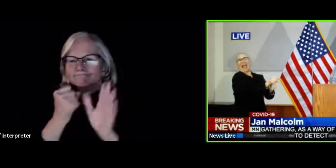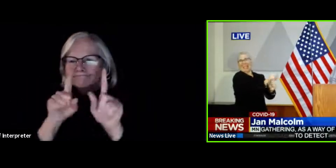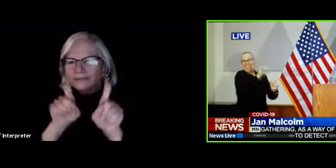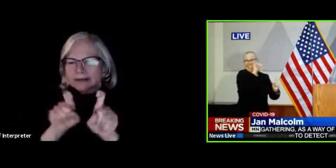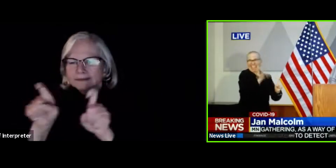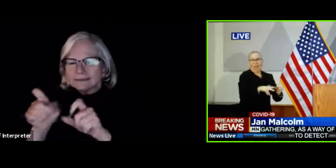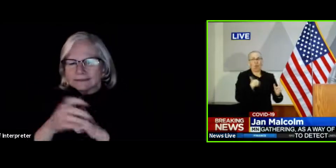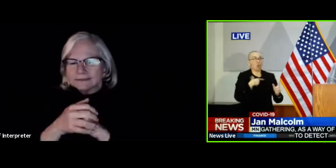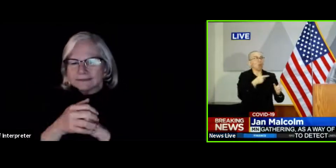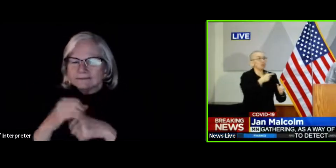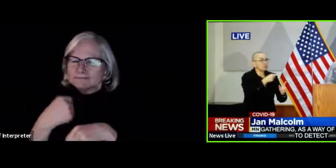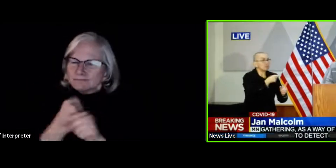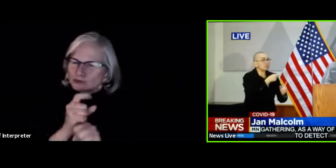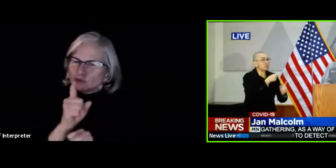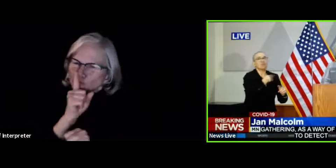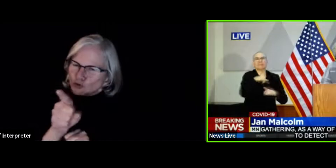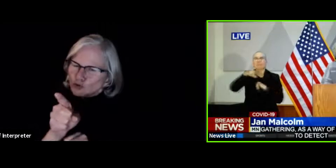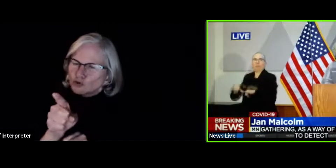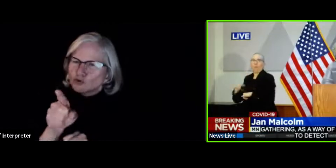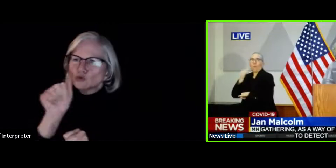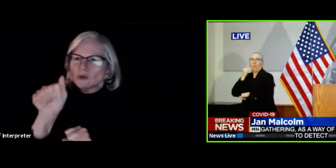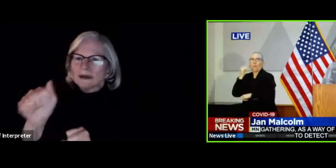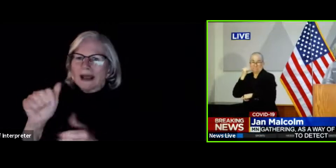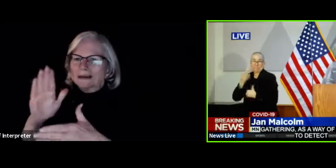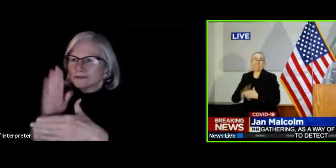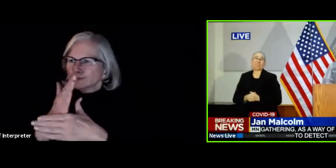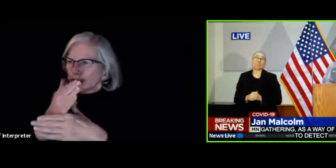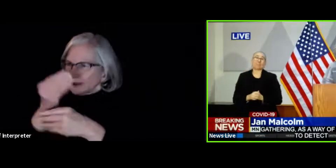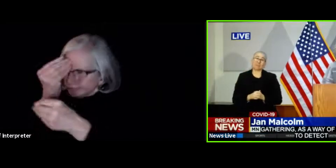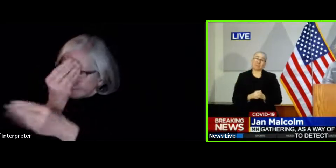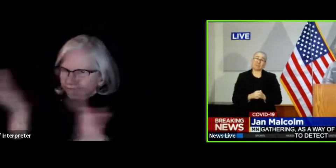BUT IN TERMS OF THE IMPACT ON CASES, WE LOOK TO THAT IN